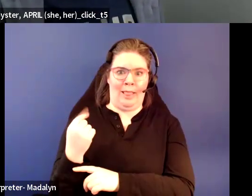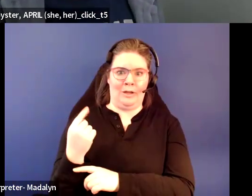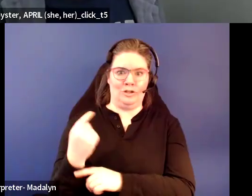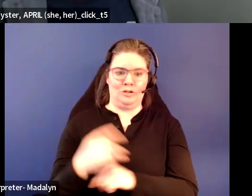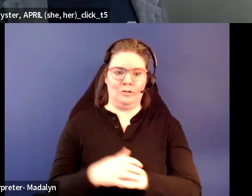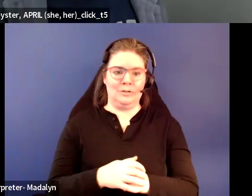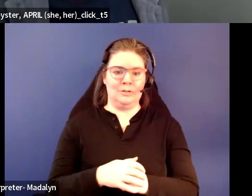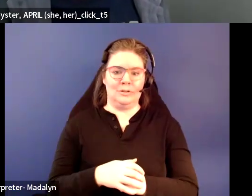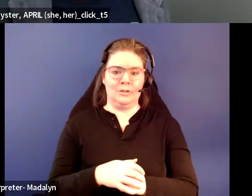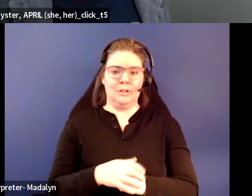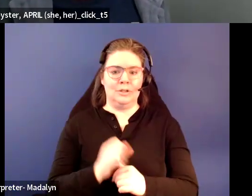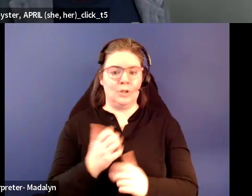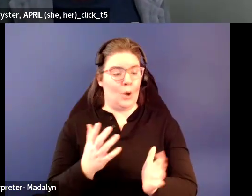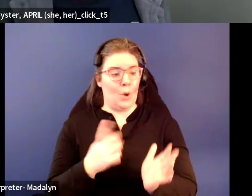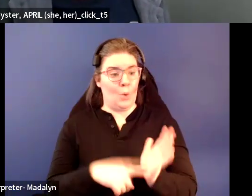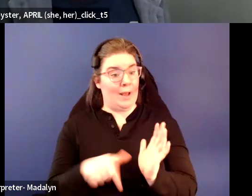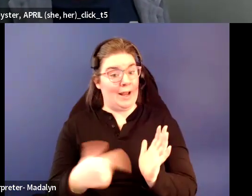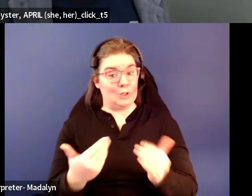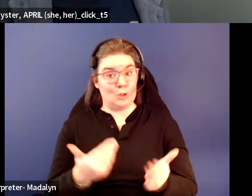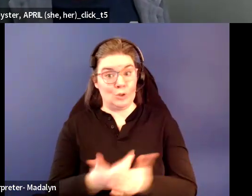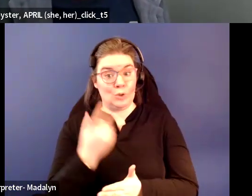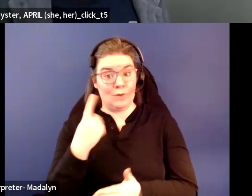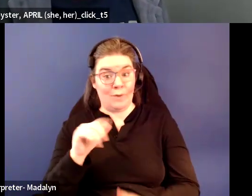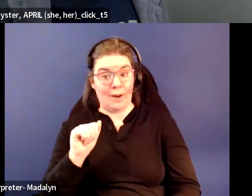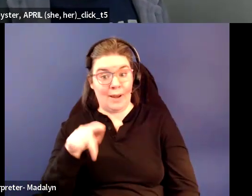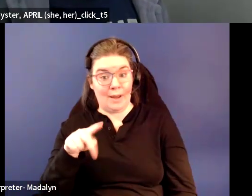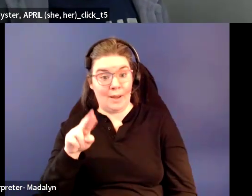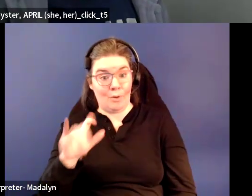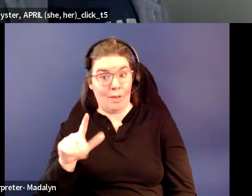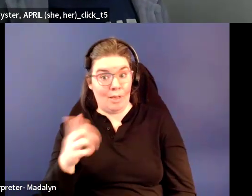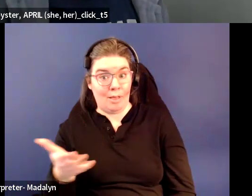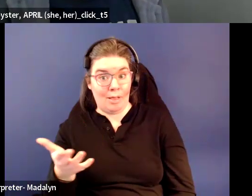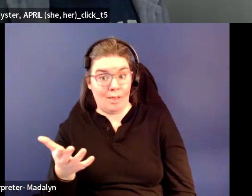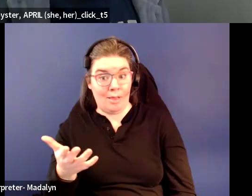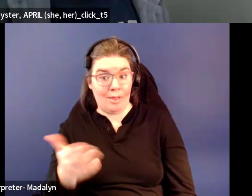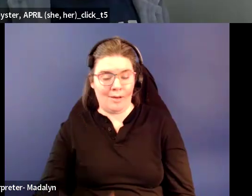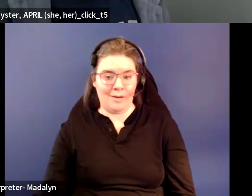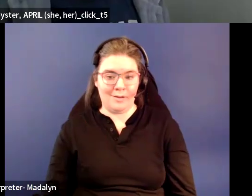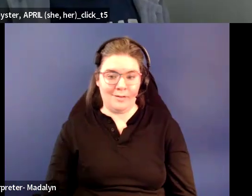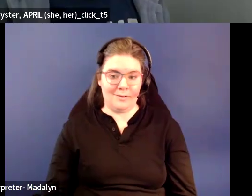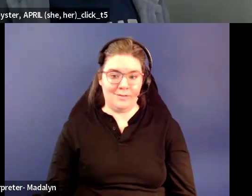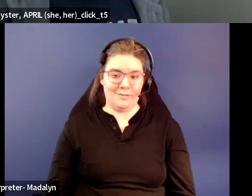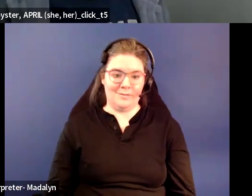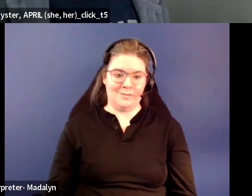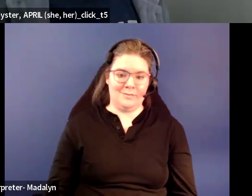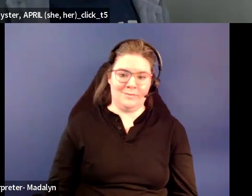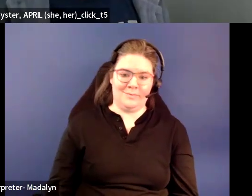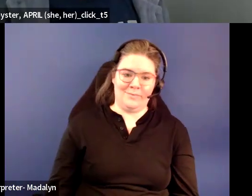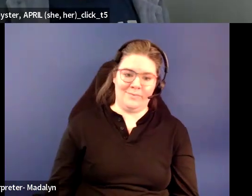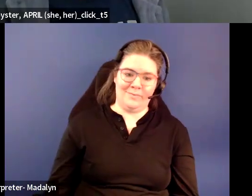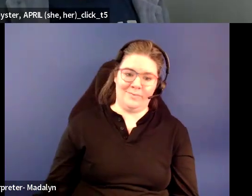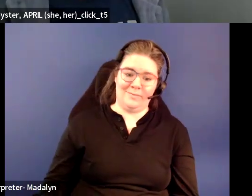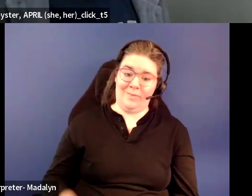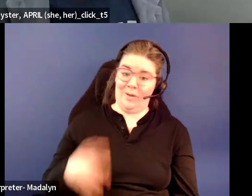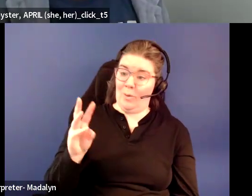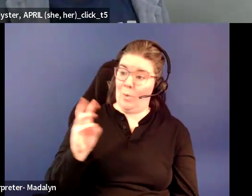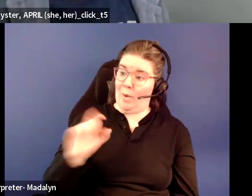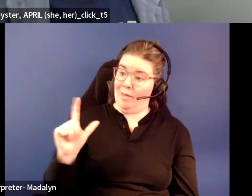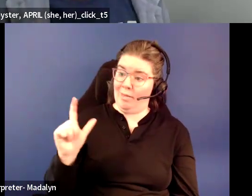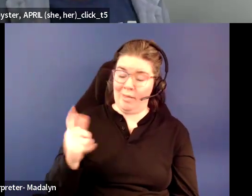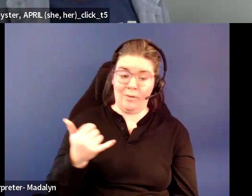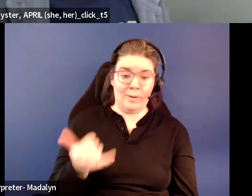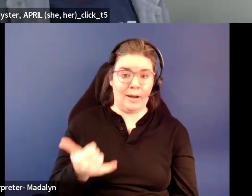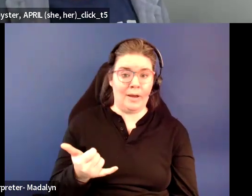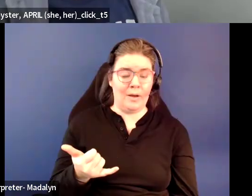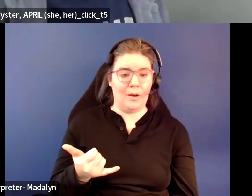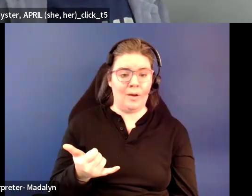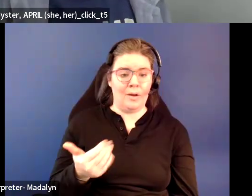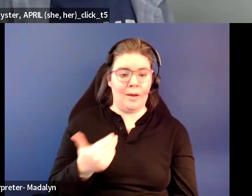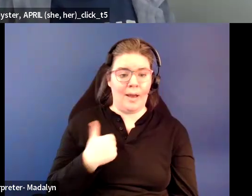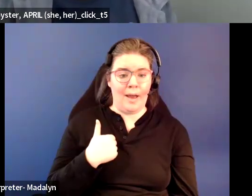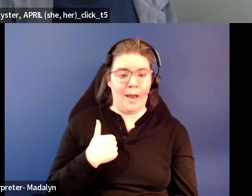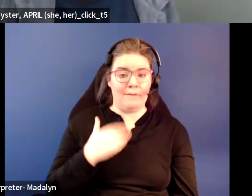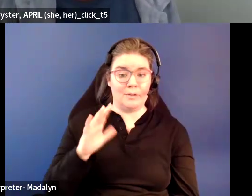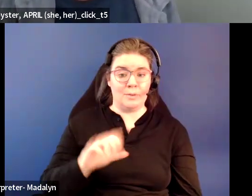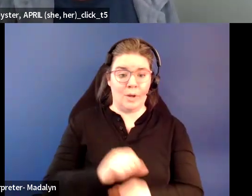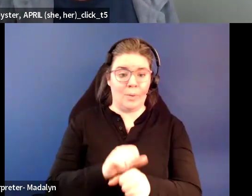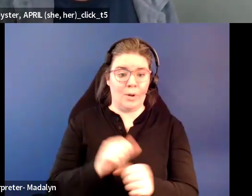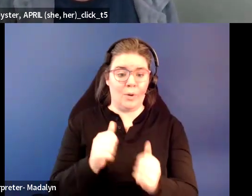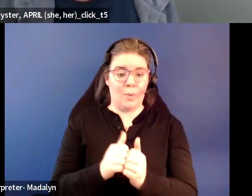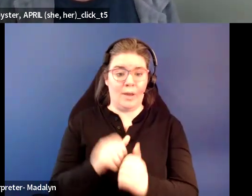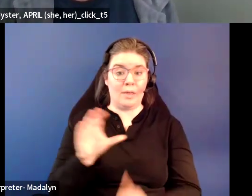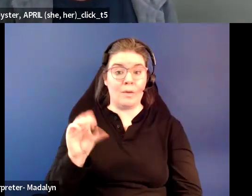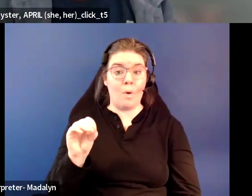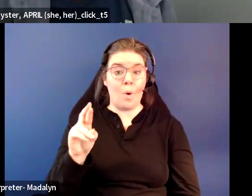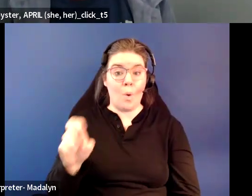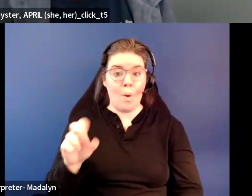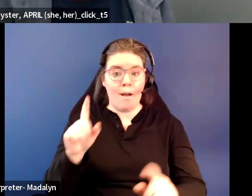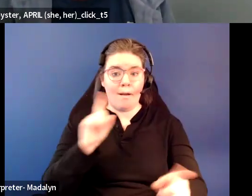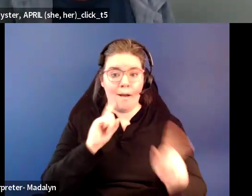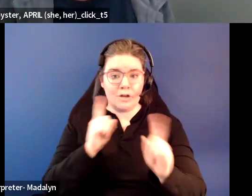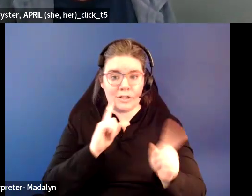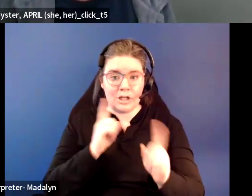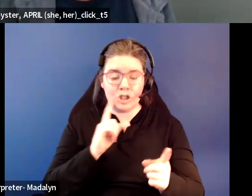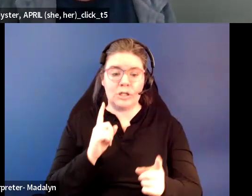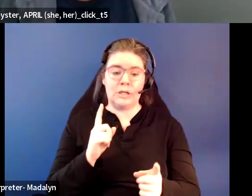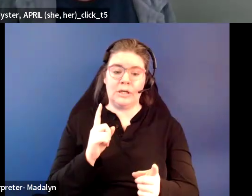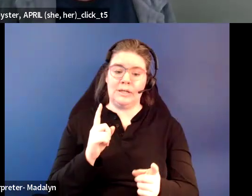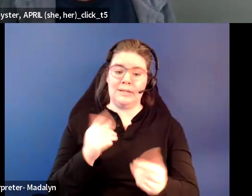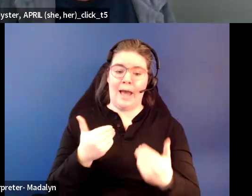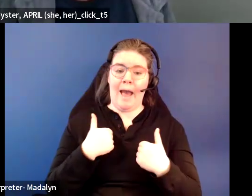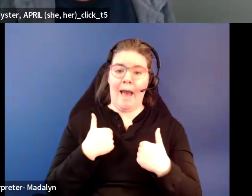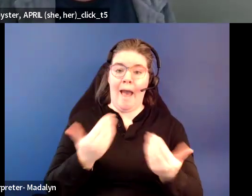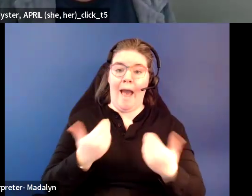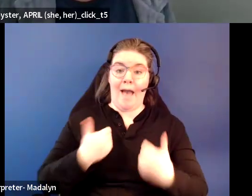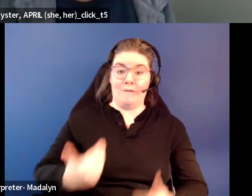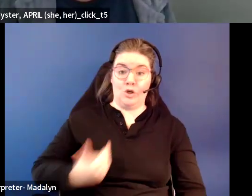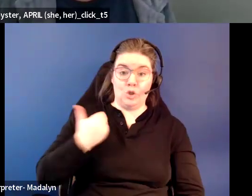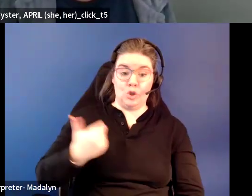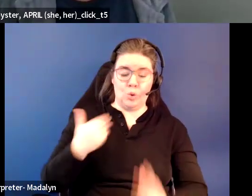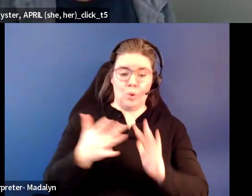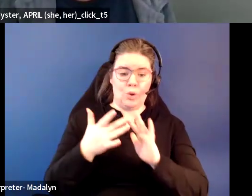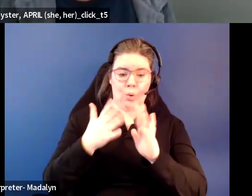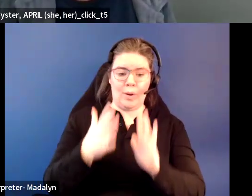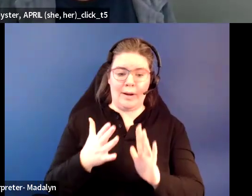Sierra Royster, APRIL (she, her): So what else is new in April for us to know in in in the far outlands of Florida? Well, I mean right now we have some great work going with the core conversations. We have a youth coordinators call that happens the first Tuesday. Is that right?